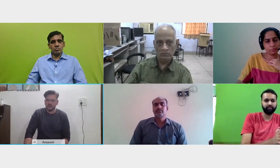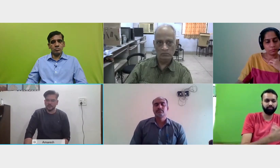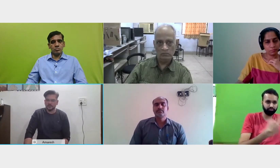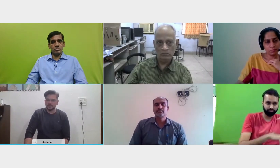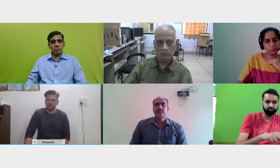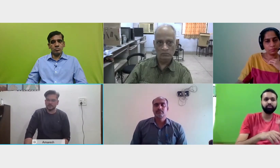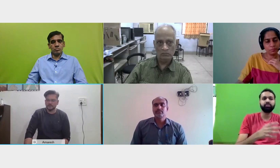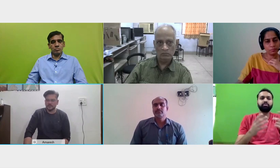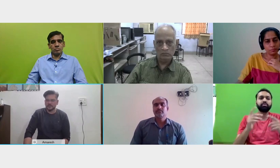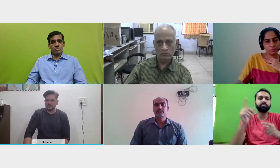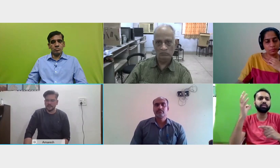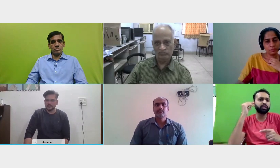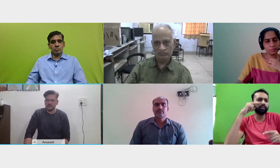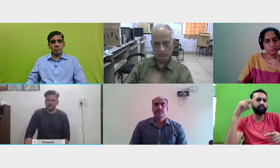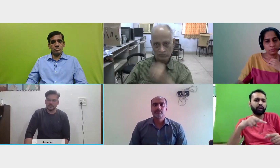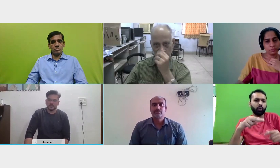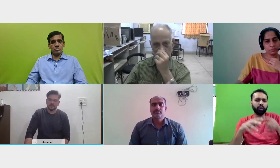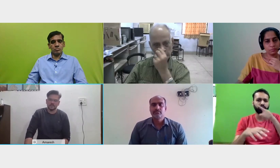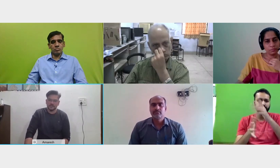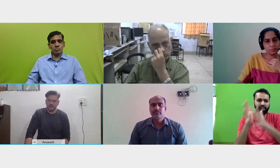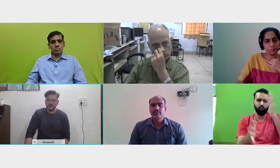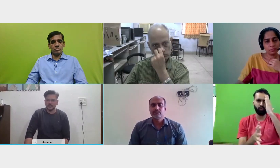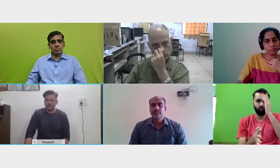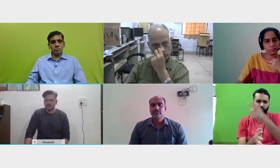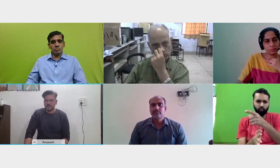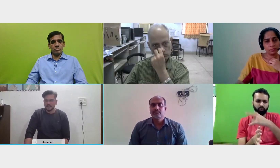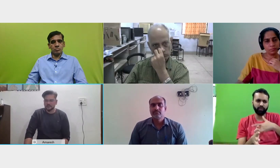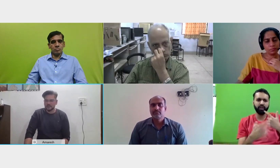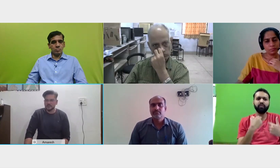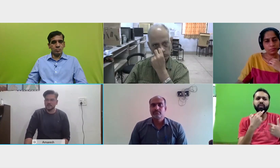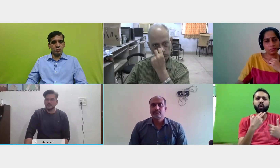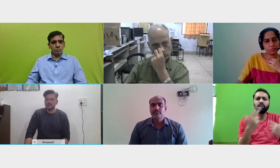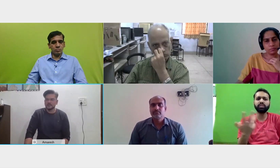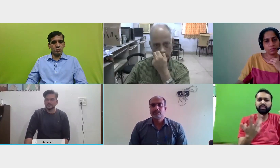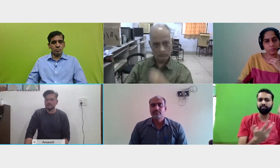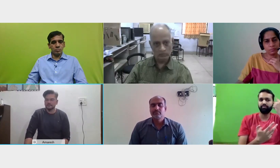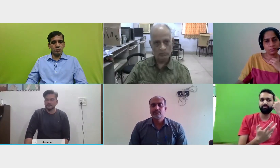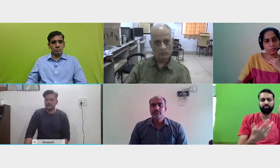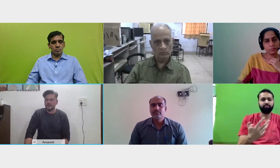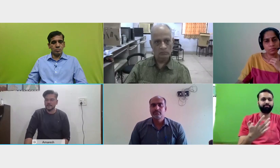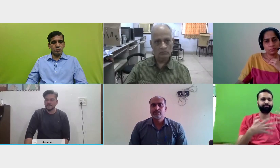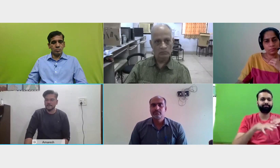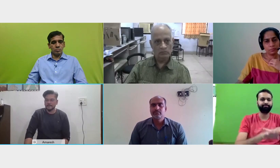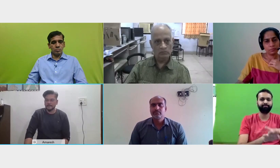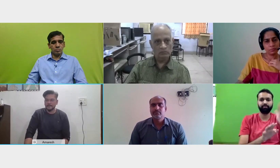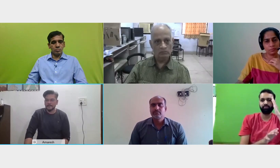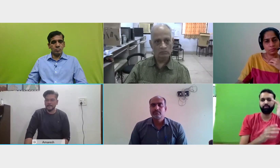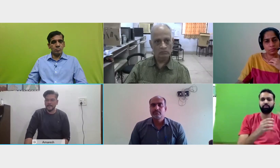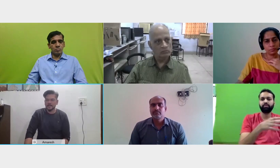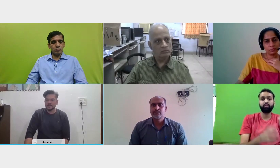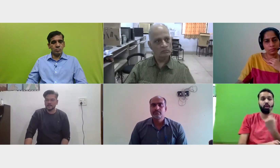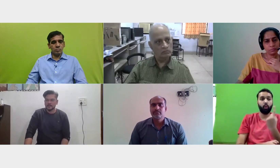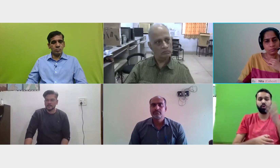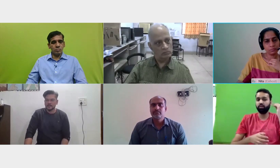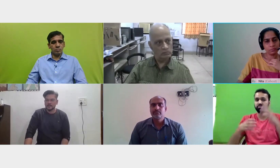they are working in two different types of languages spoken languages and sign languages